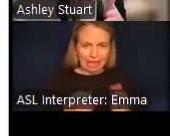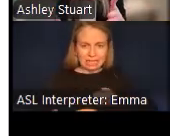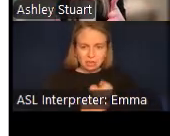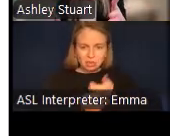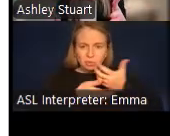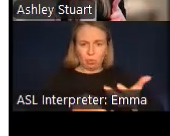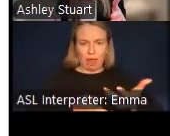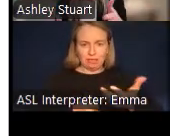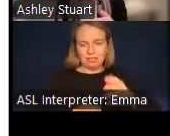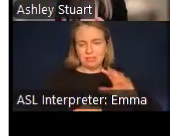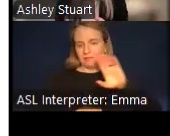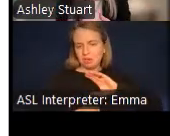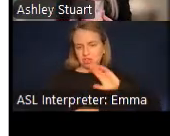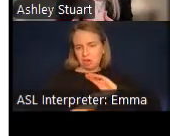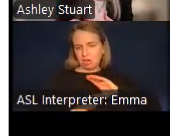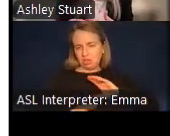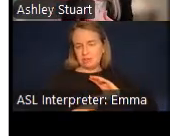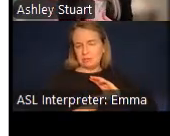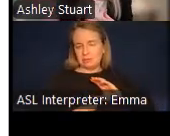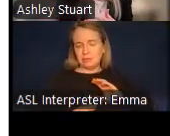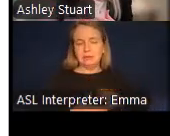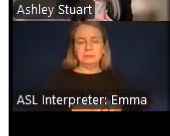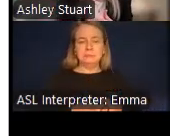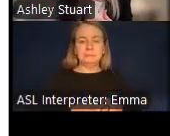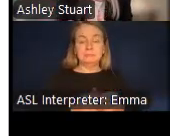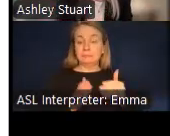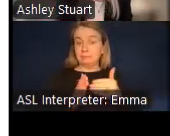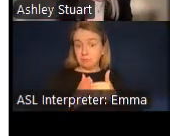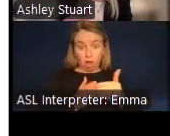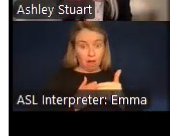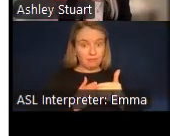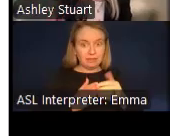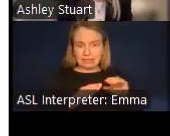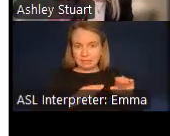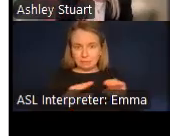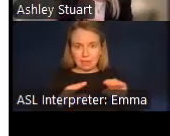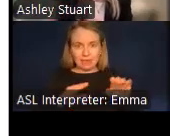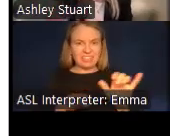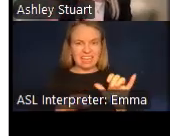frustration, and so often these behaviors, like Hitting, biting,